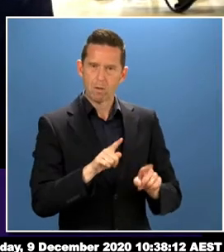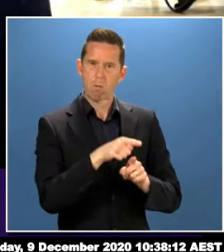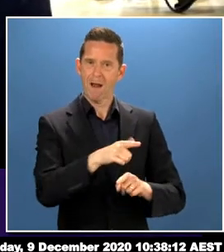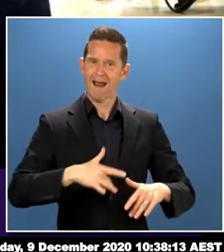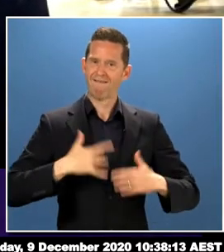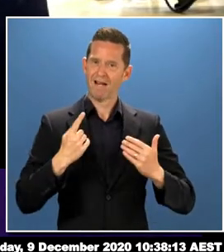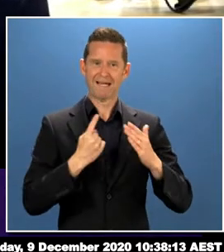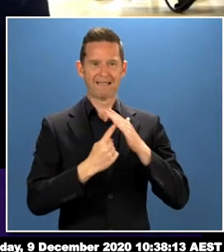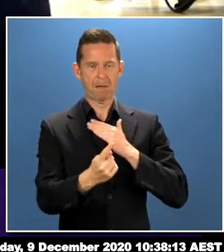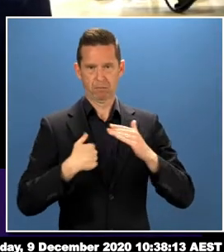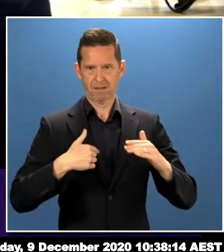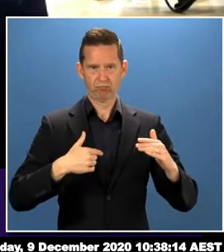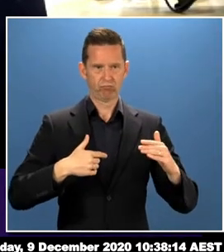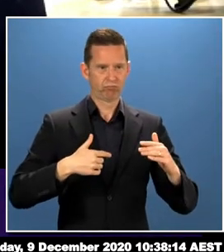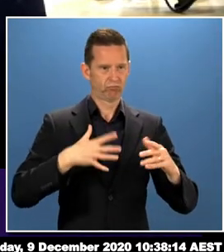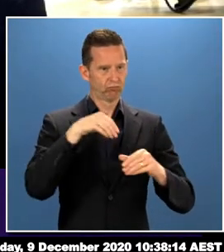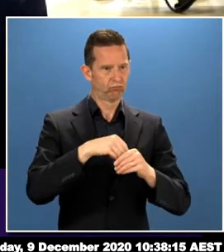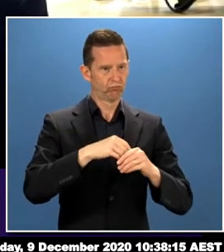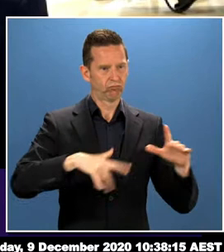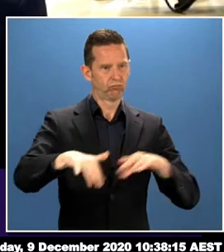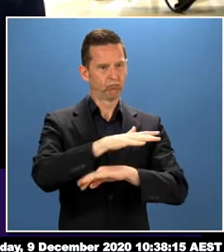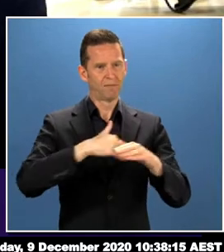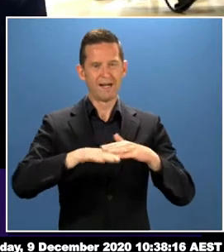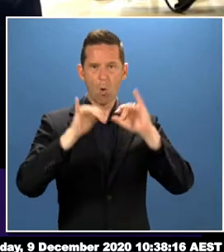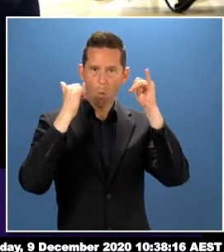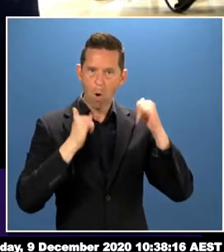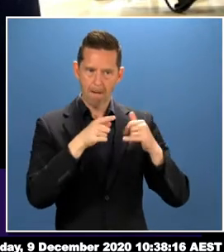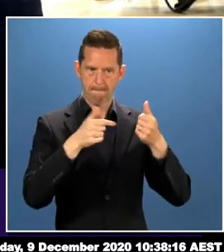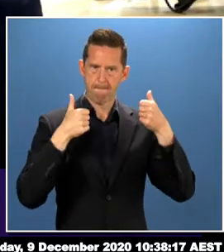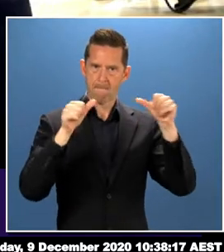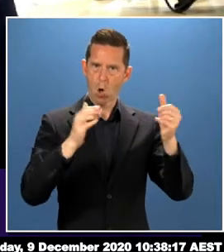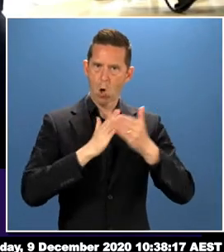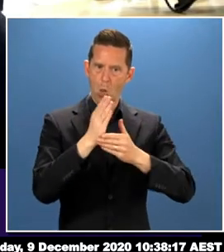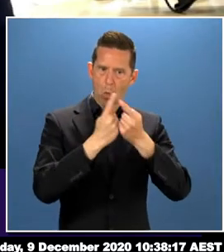job in litigation and to be able to succeed through that graduate program?